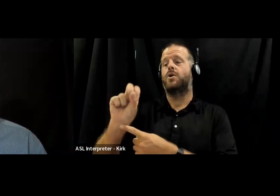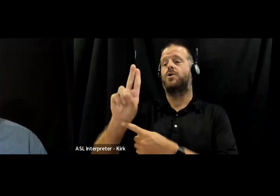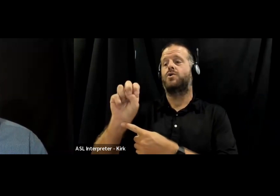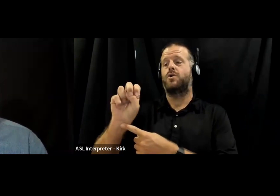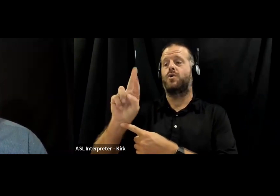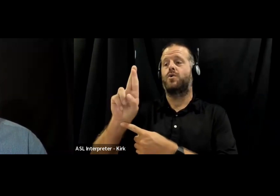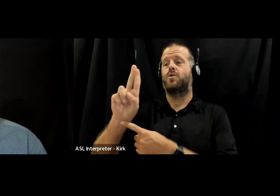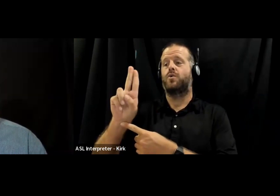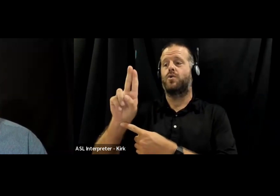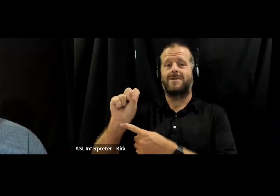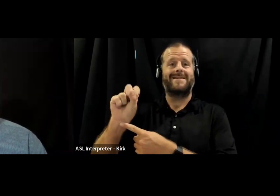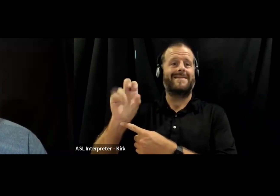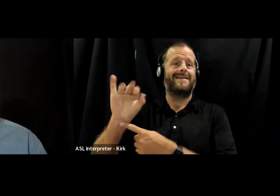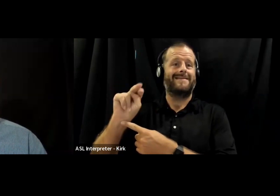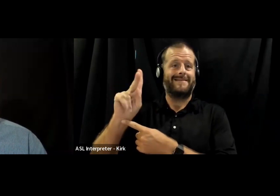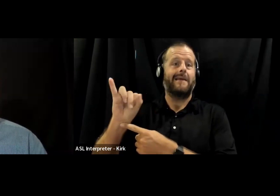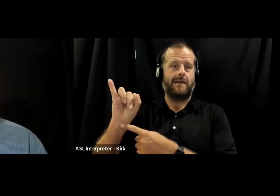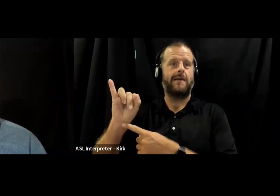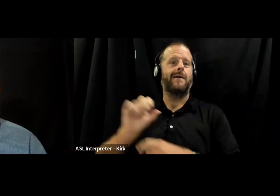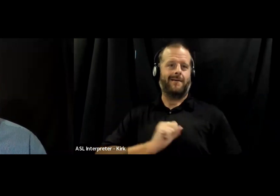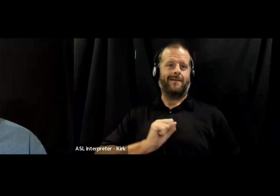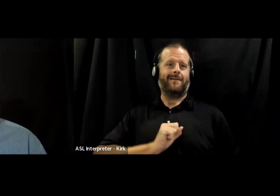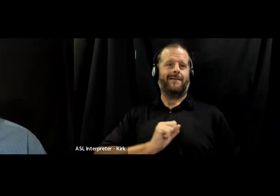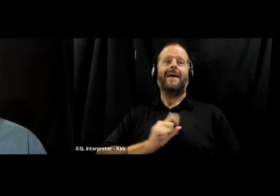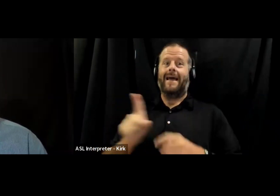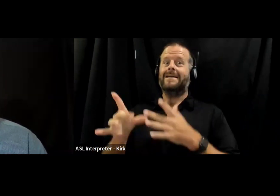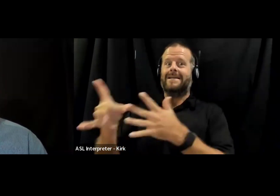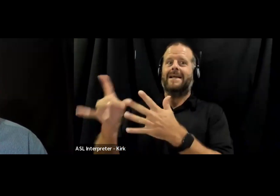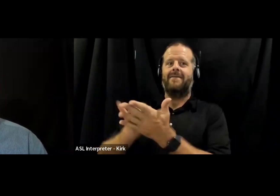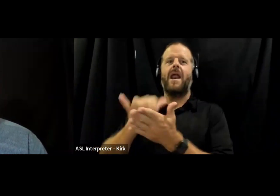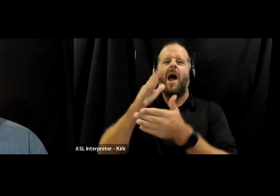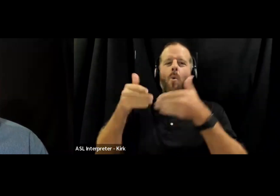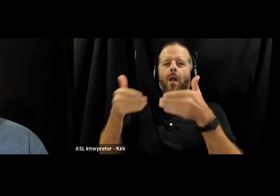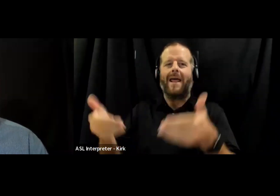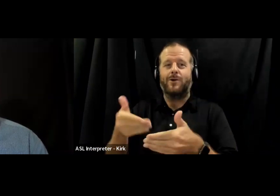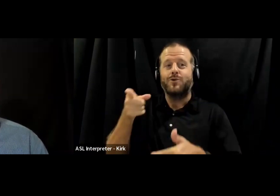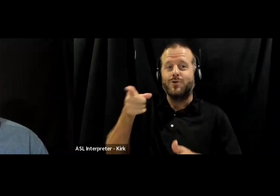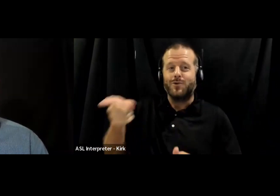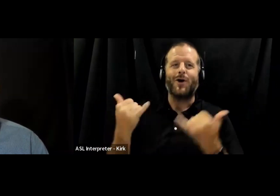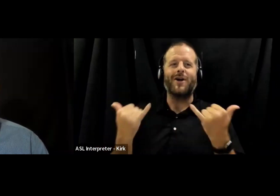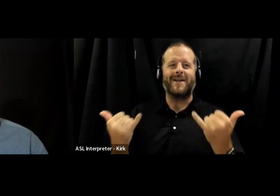that wave, and I want to introduce her now. Take it away, Sue.